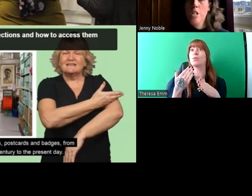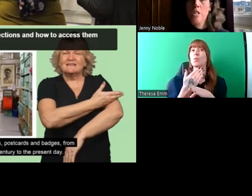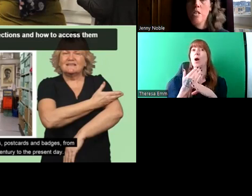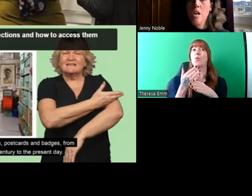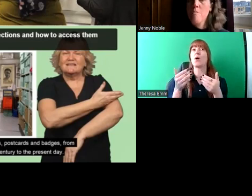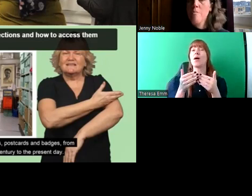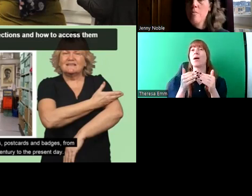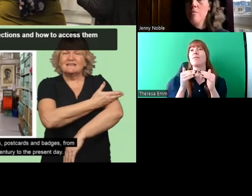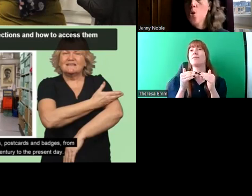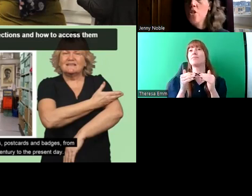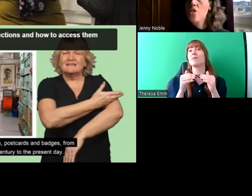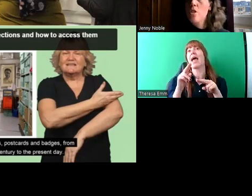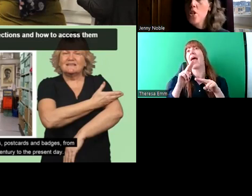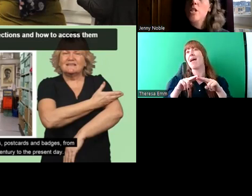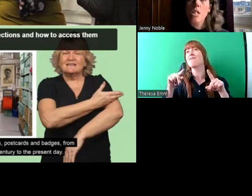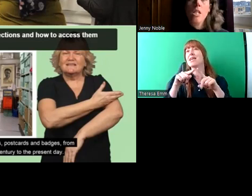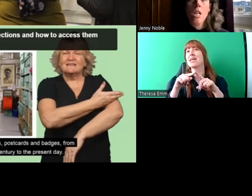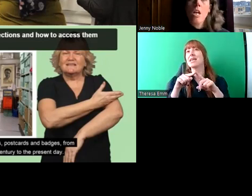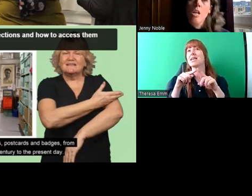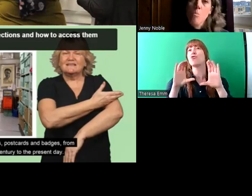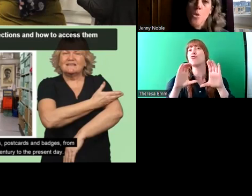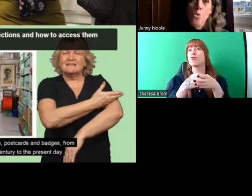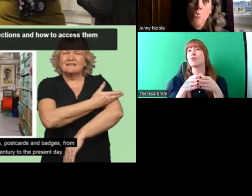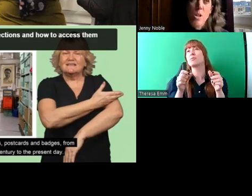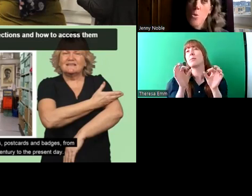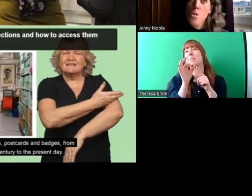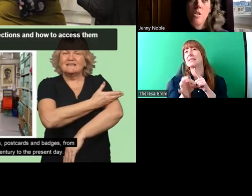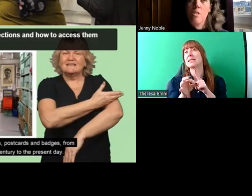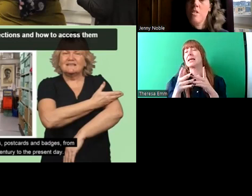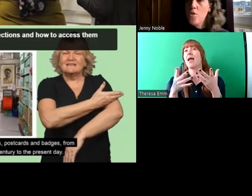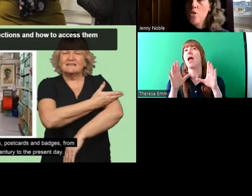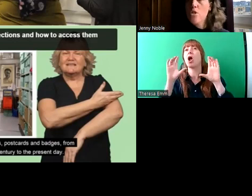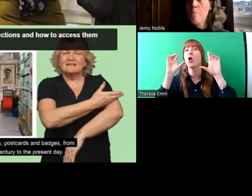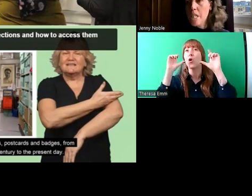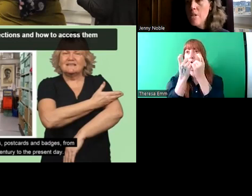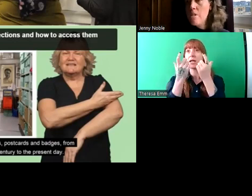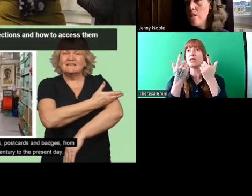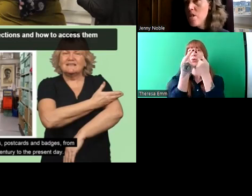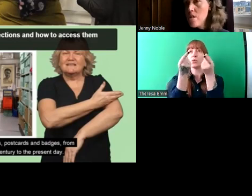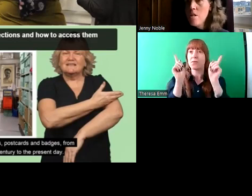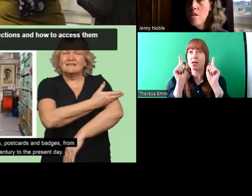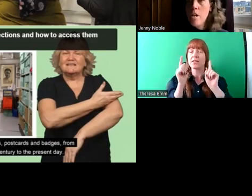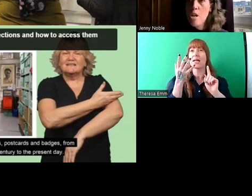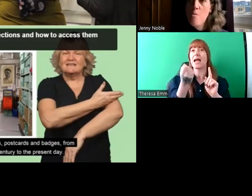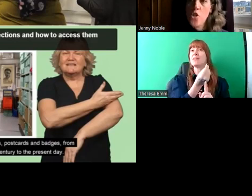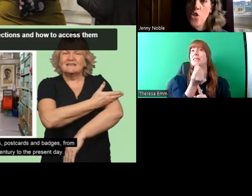particularly colleges and universities. So, we host several placements every year for